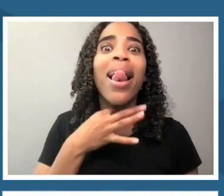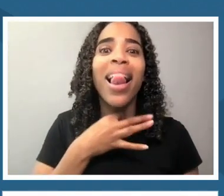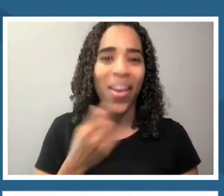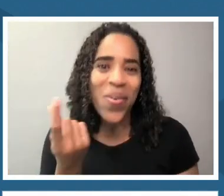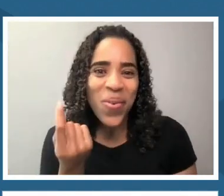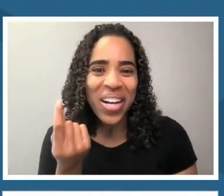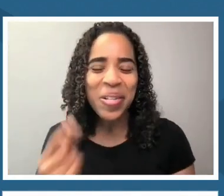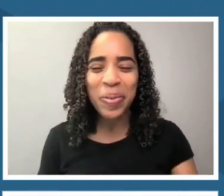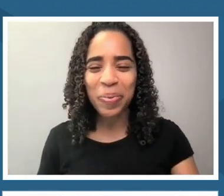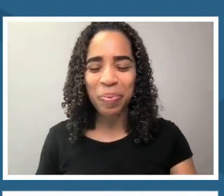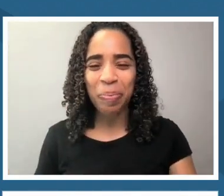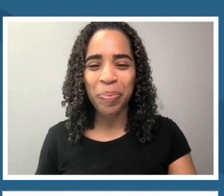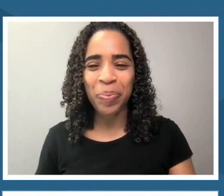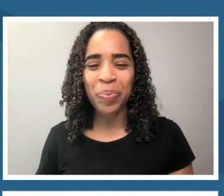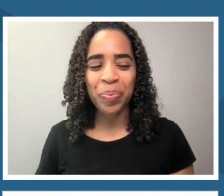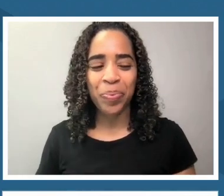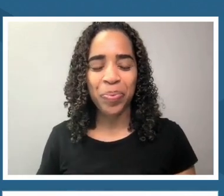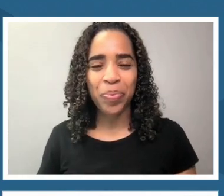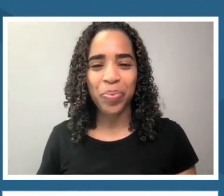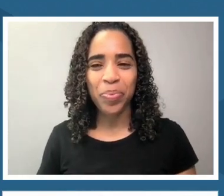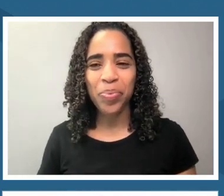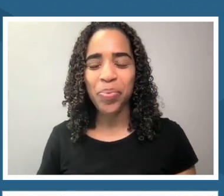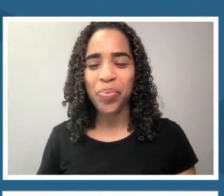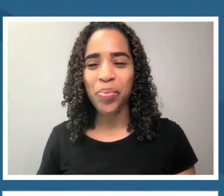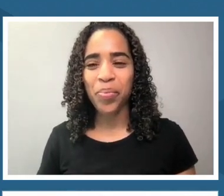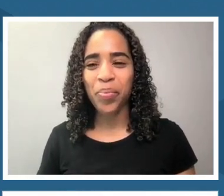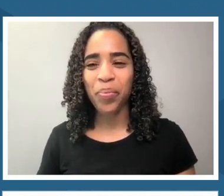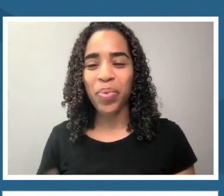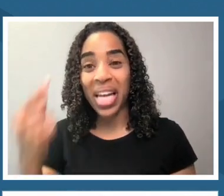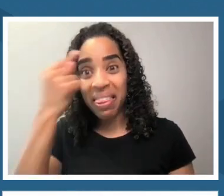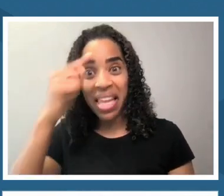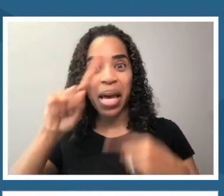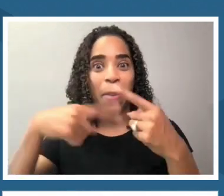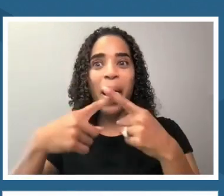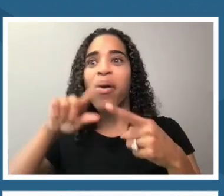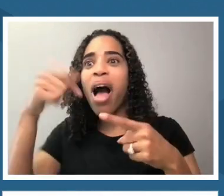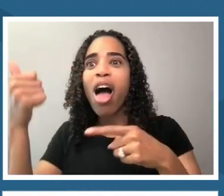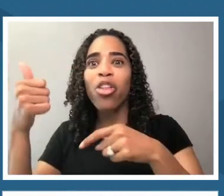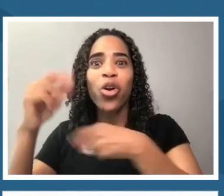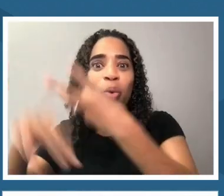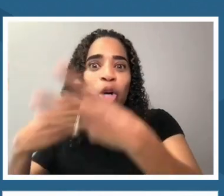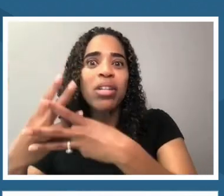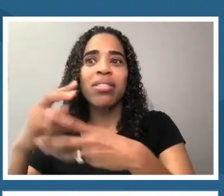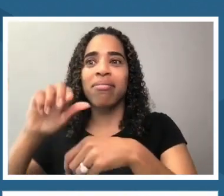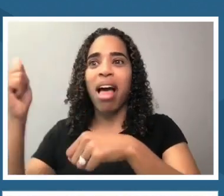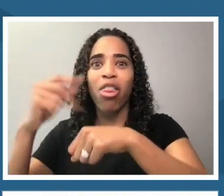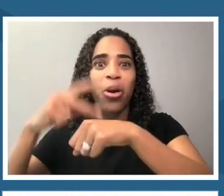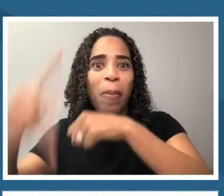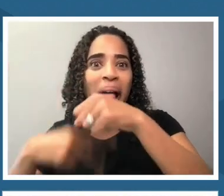when they think of exoplanets or alien worlds mary what's one of yours